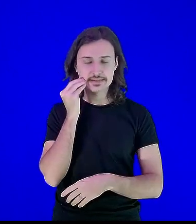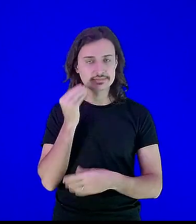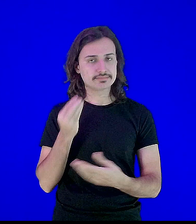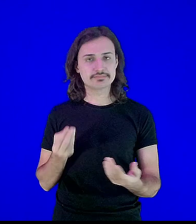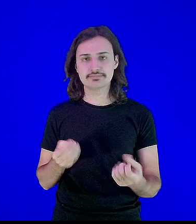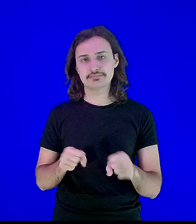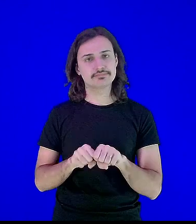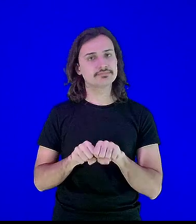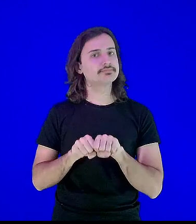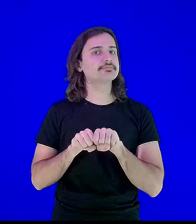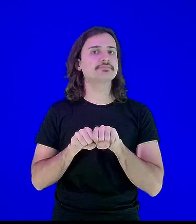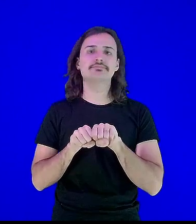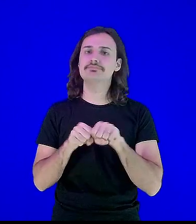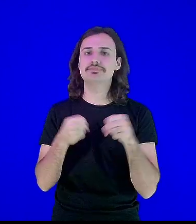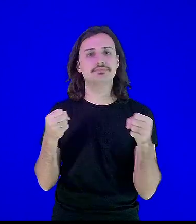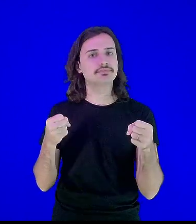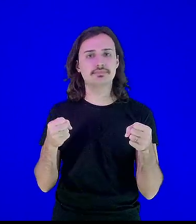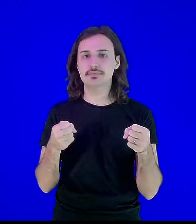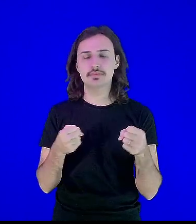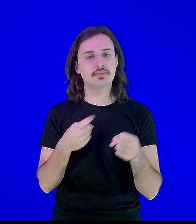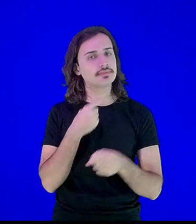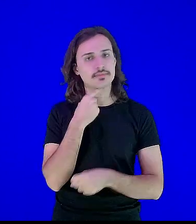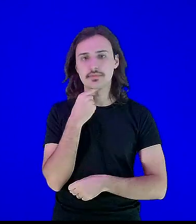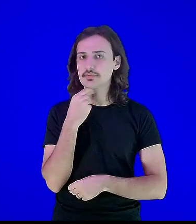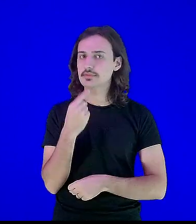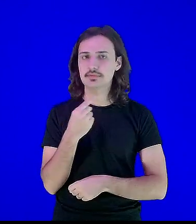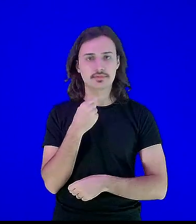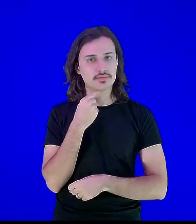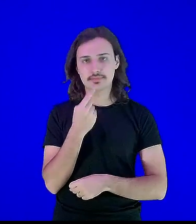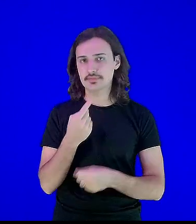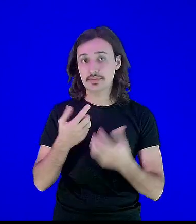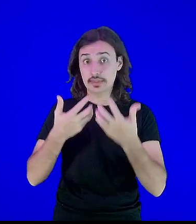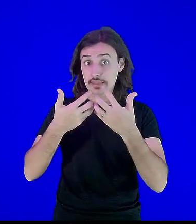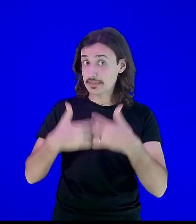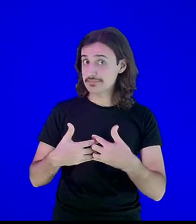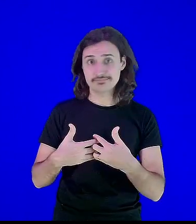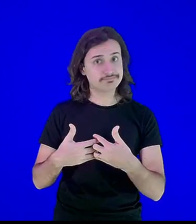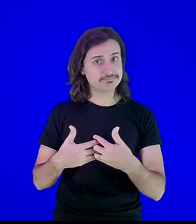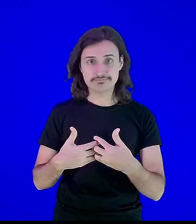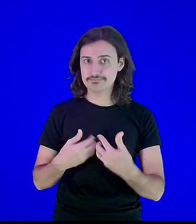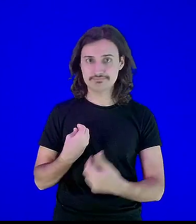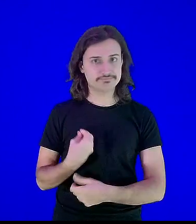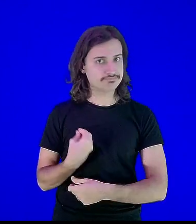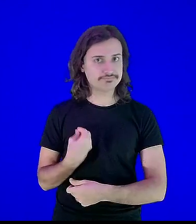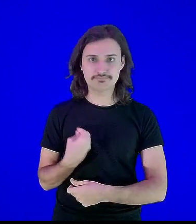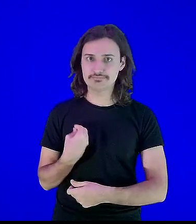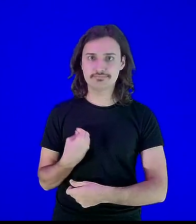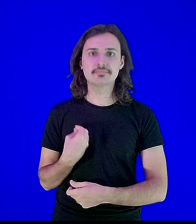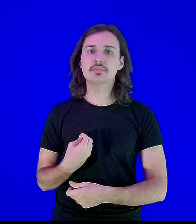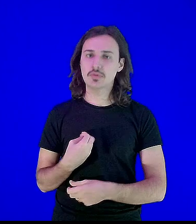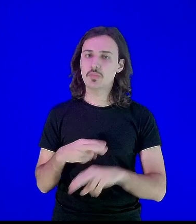break the application completely, so, yeah, take care